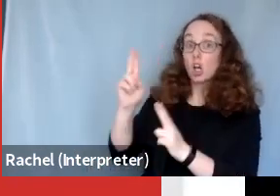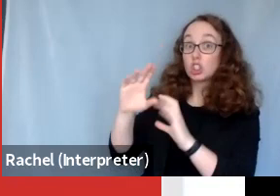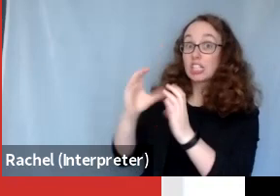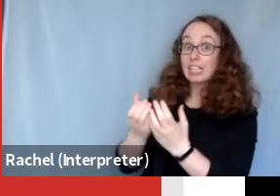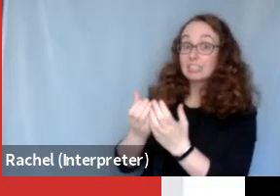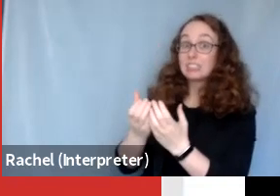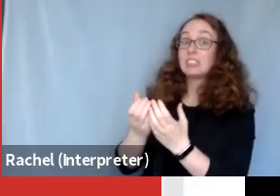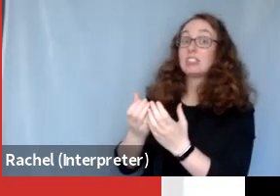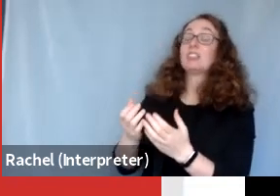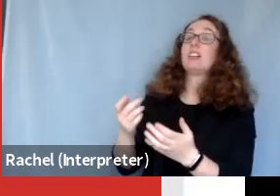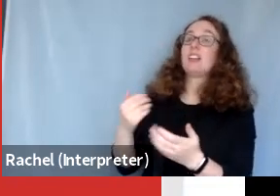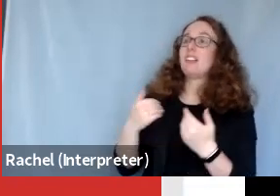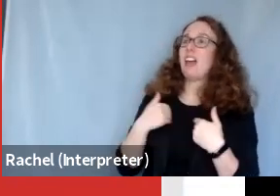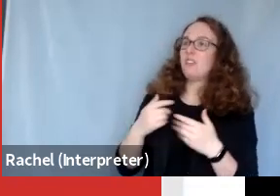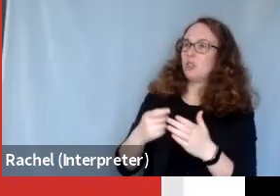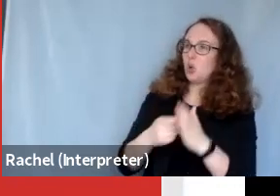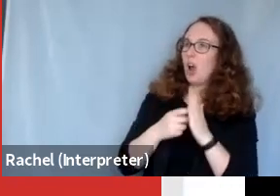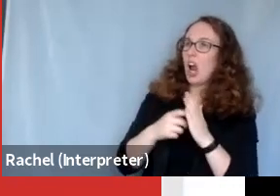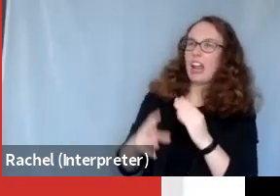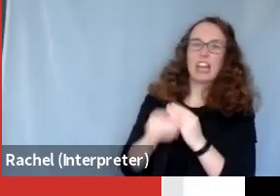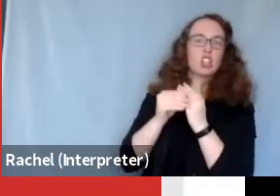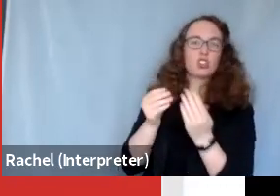required for this course, what exactly does that mean?